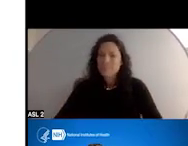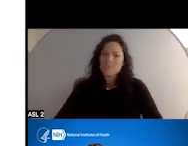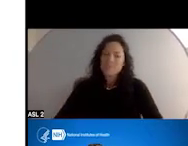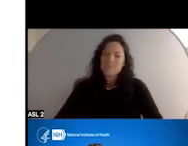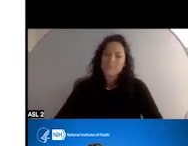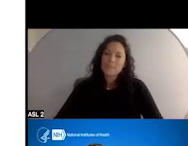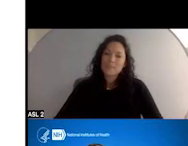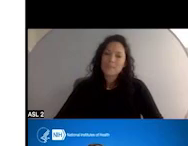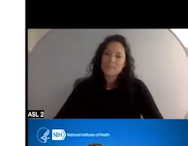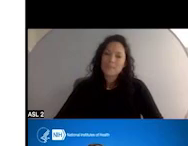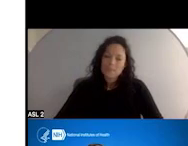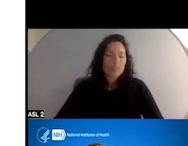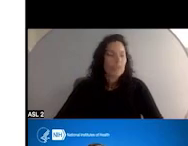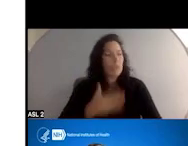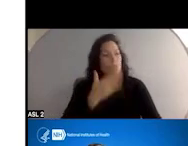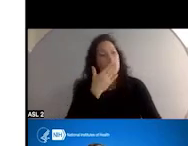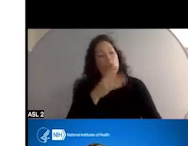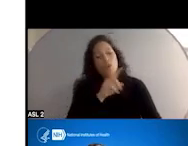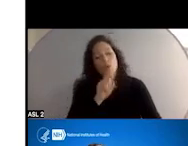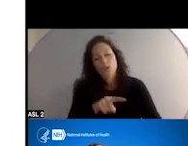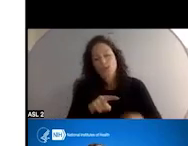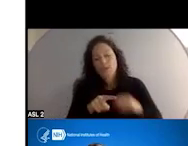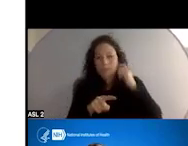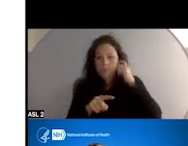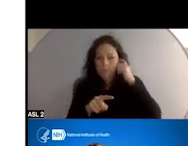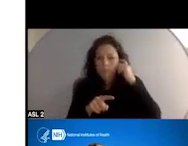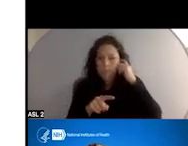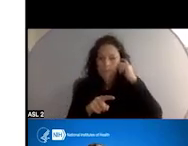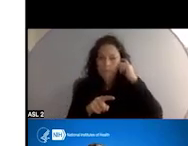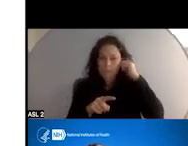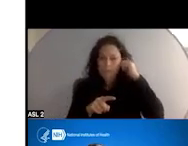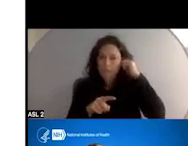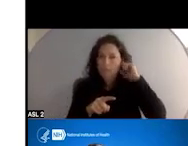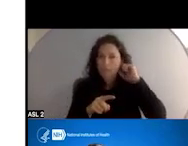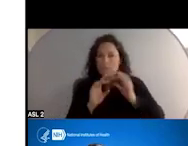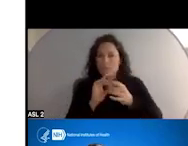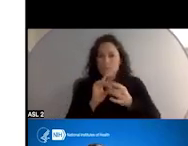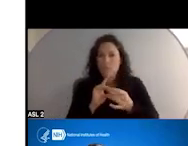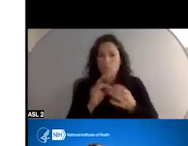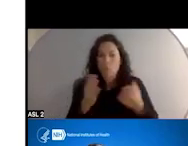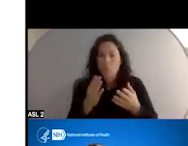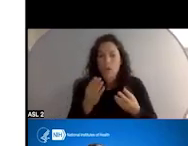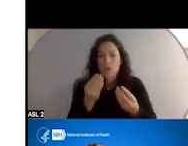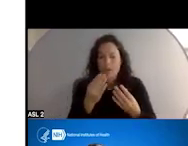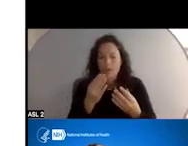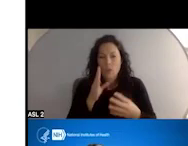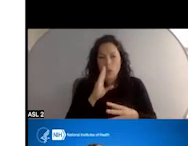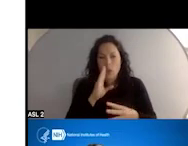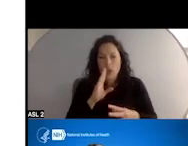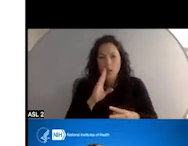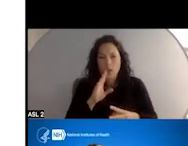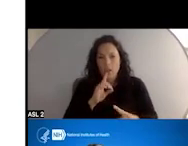Cindy Danielson: Sure, so good question. And in terms of what information will be provided in response to those elements, that will certainly vary